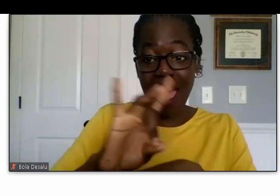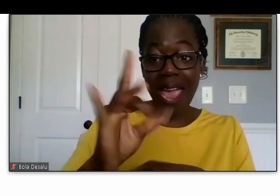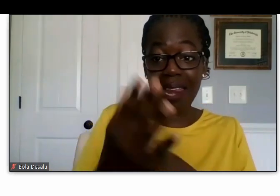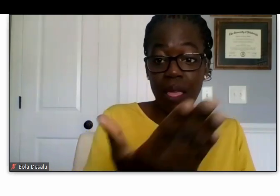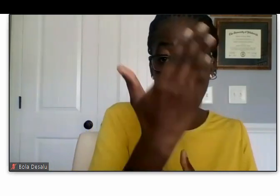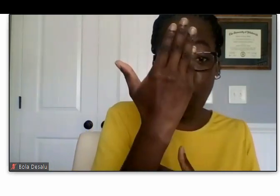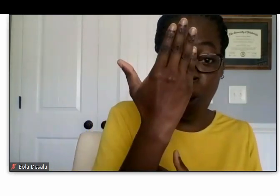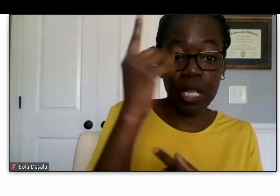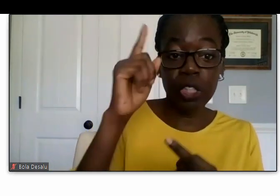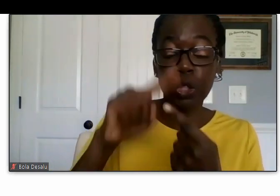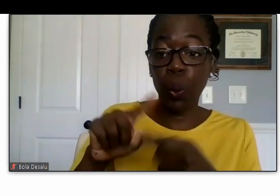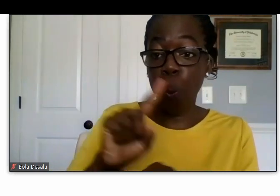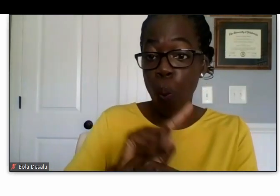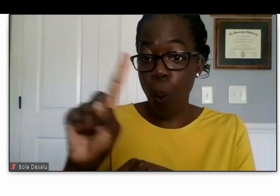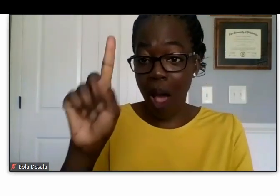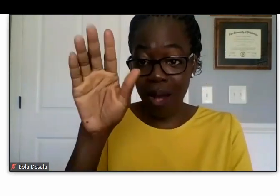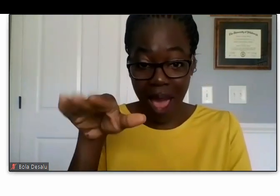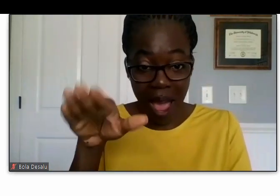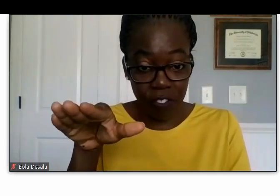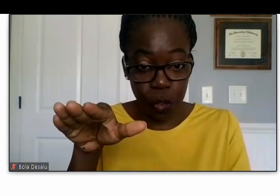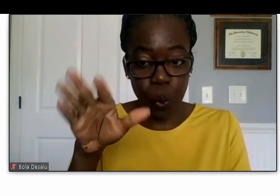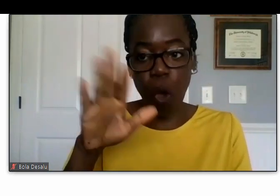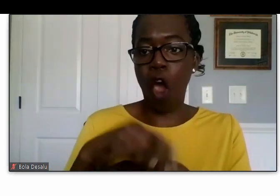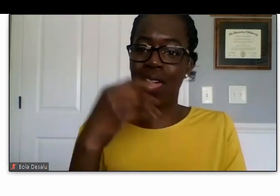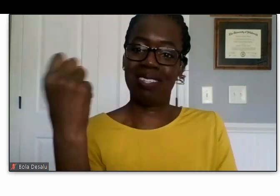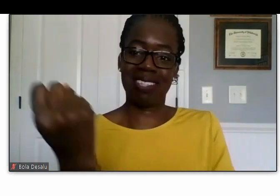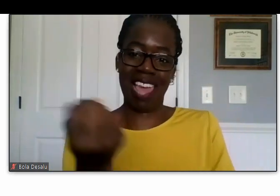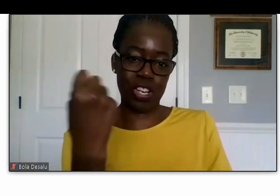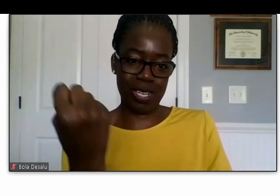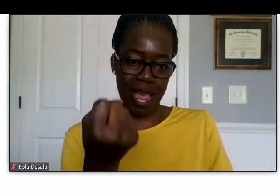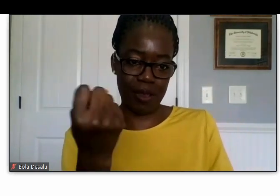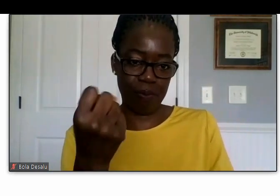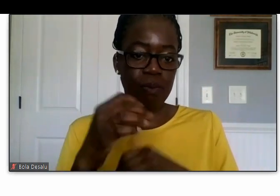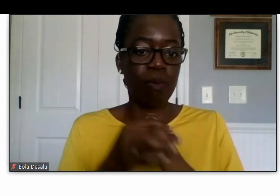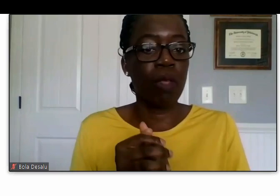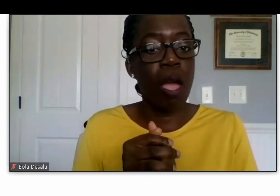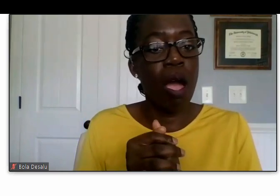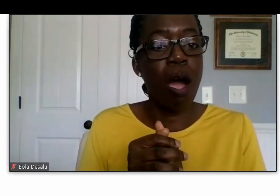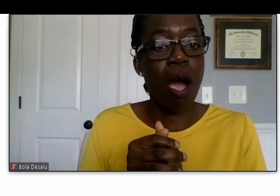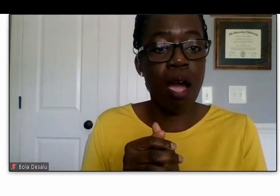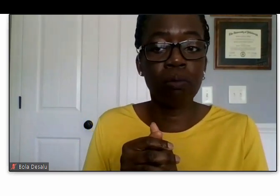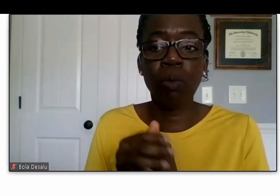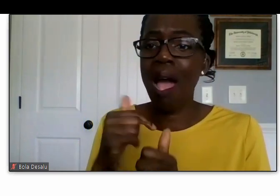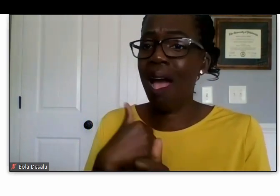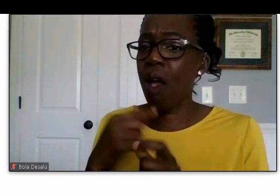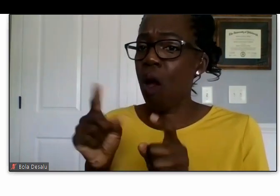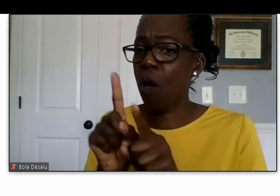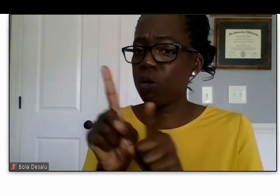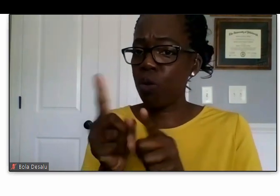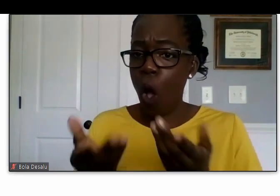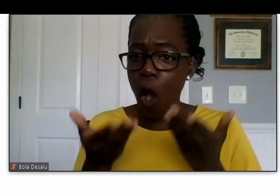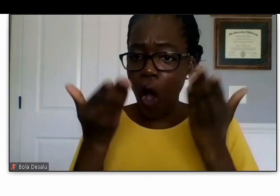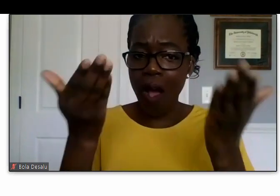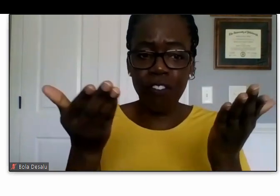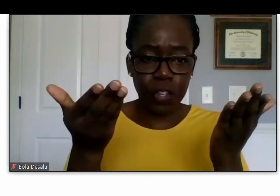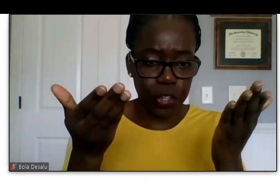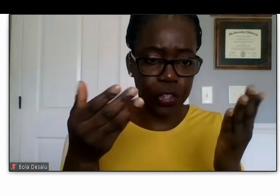Monday through Friday and 8 a.m. to 1 p.m. EST on Saturdays.